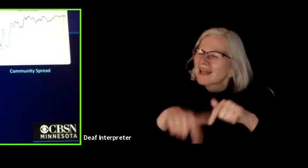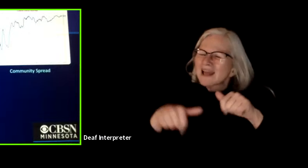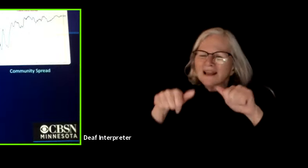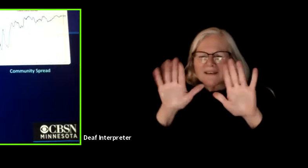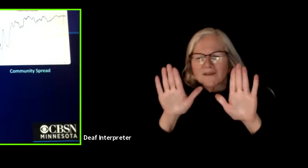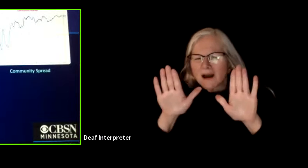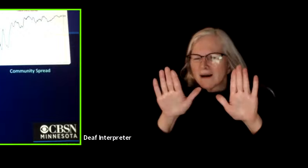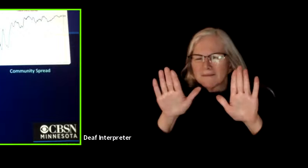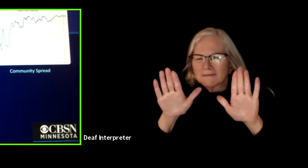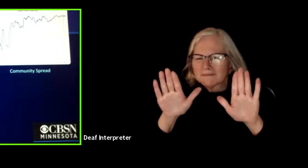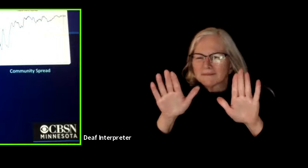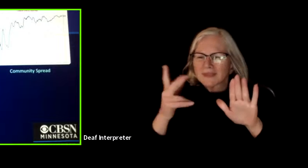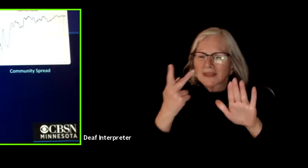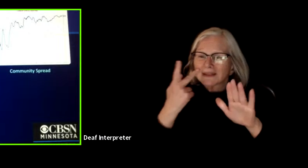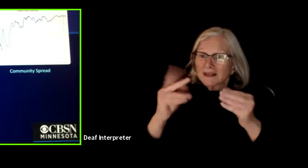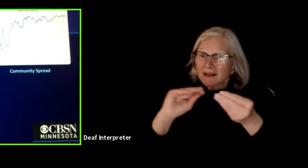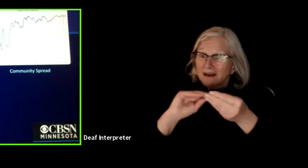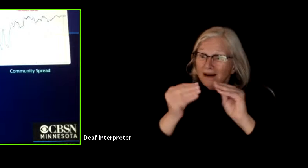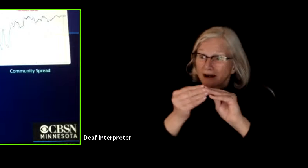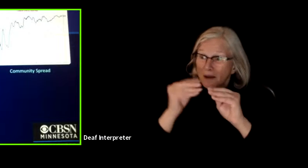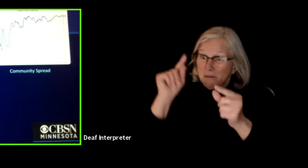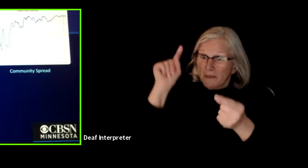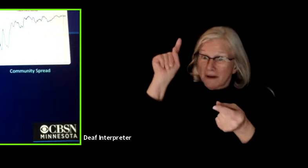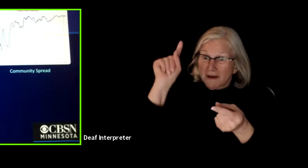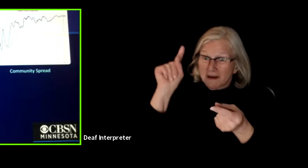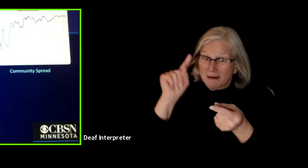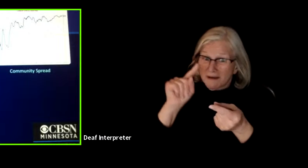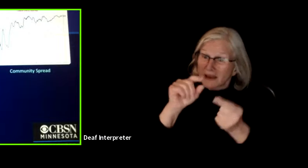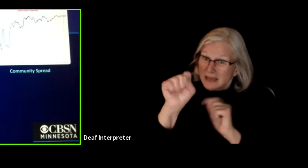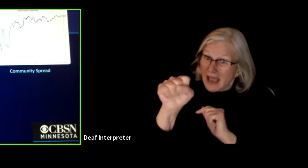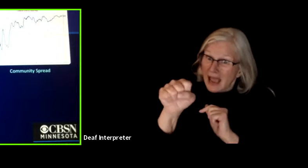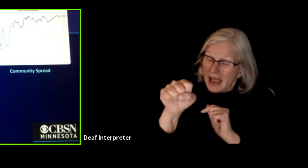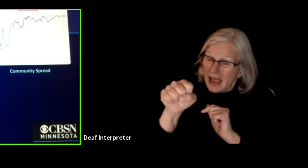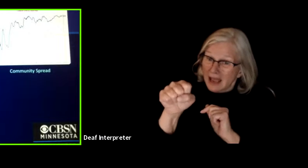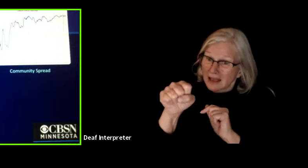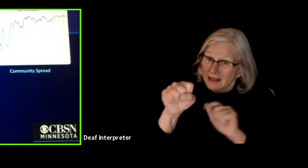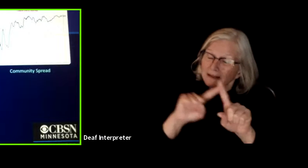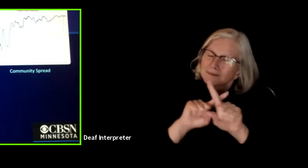THIS IS OUR NEW NORMAL, STILL AT A VERY HIGH LEVEL, IF YOU LOOK BACK COMPARED TO WHERE WE WERE IN MAY.